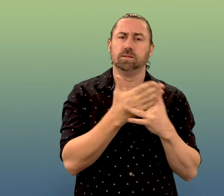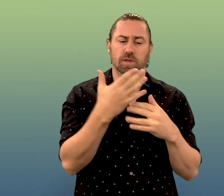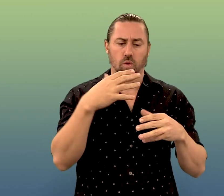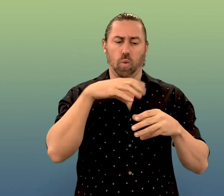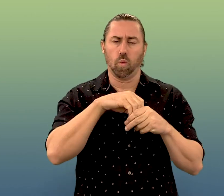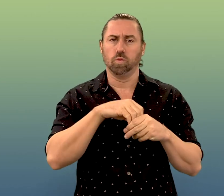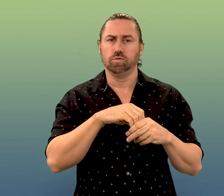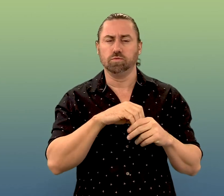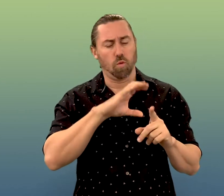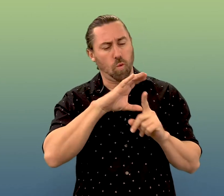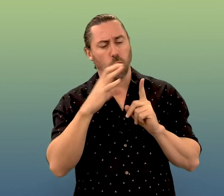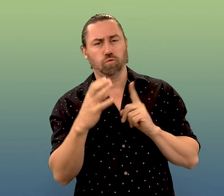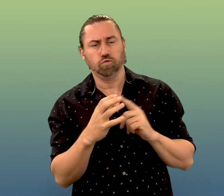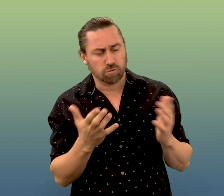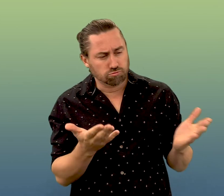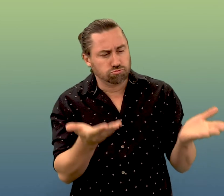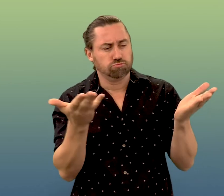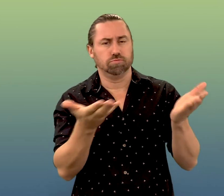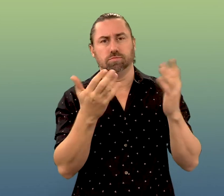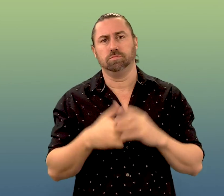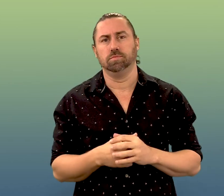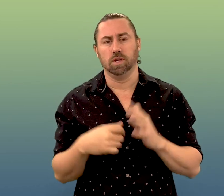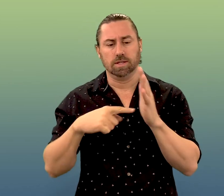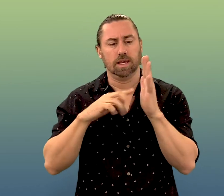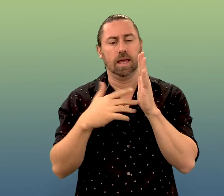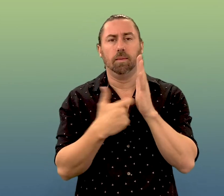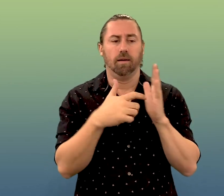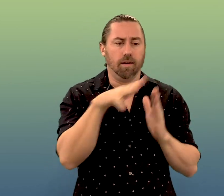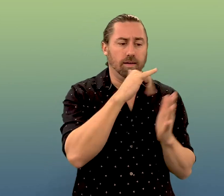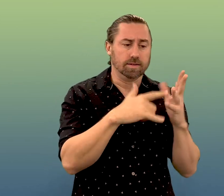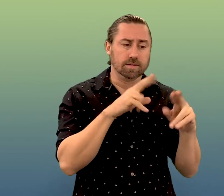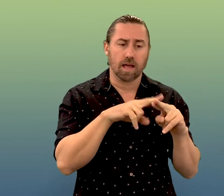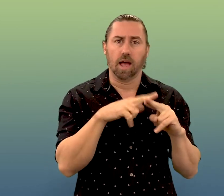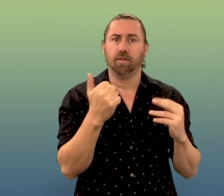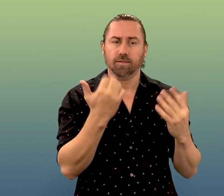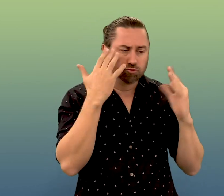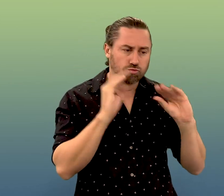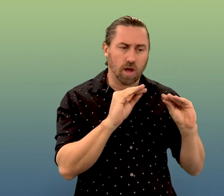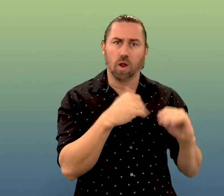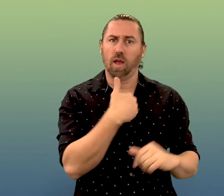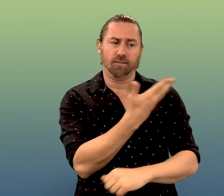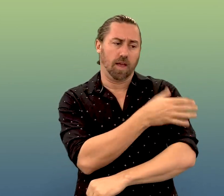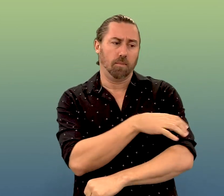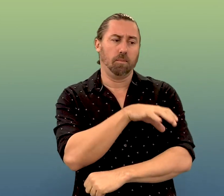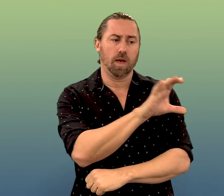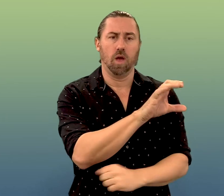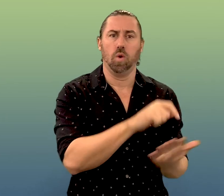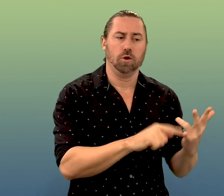the accessibility and inclusion of our culture. TMR employees are trained and empowered